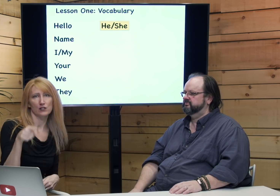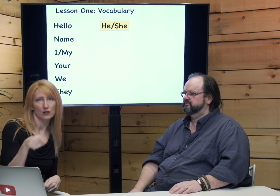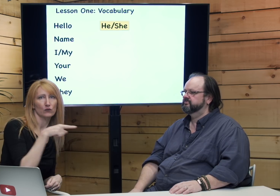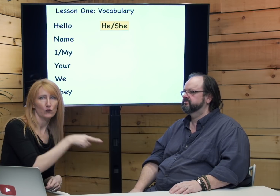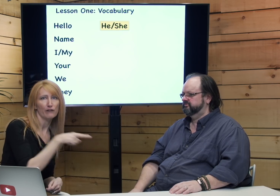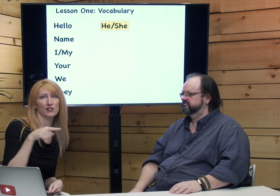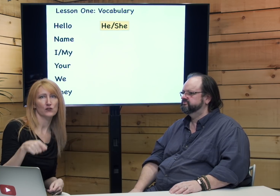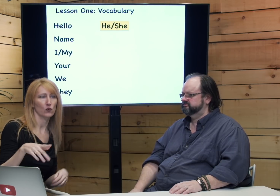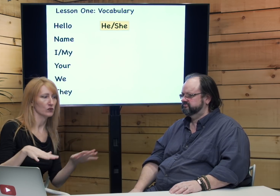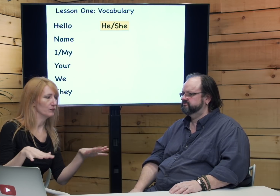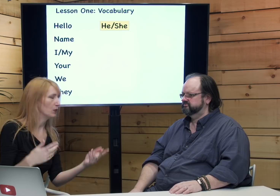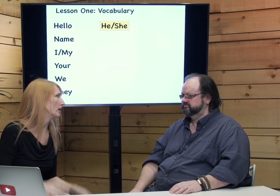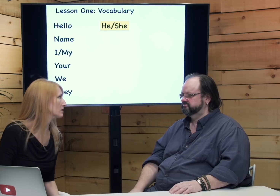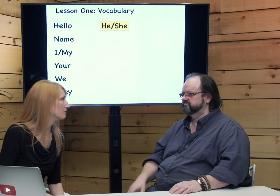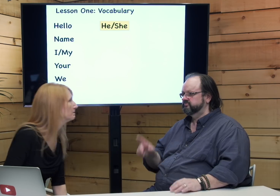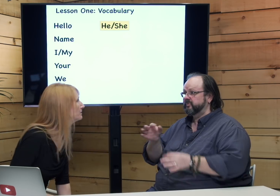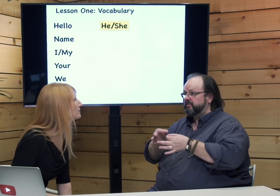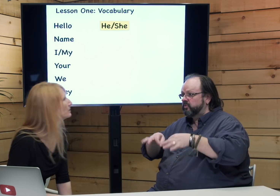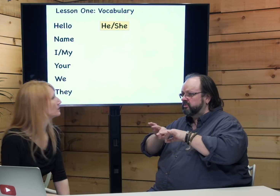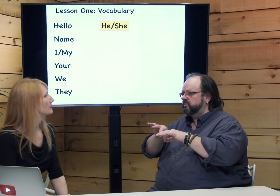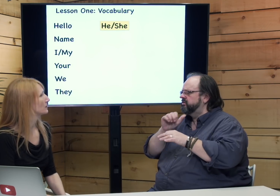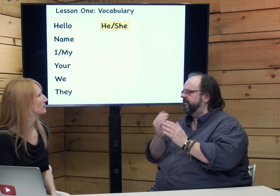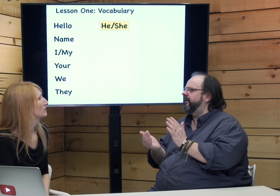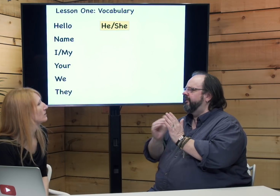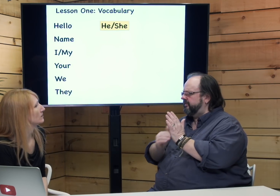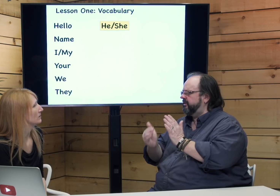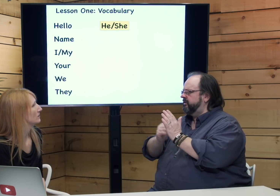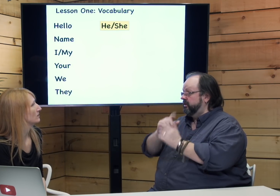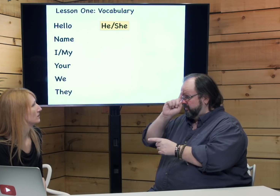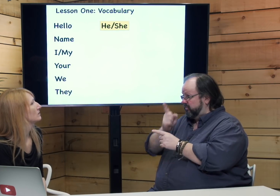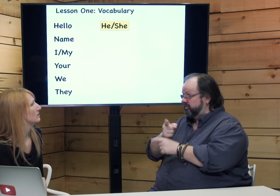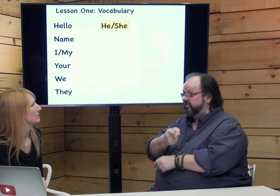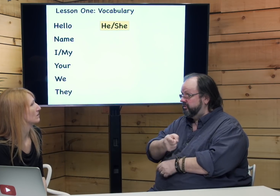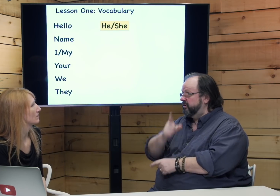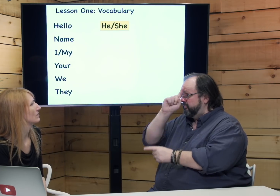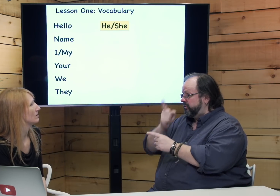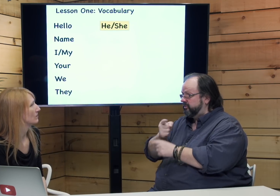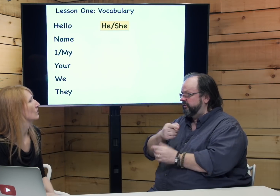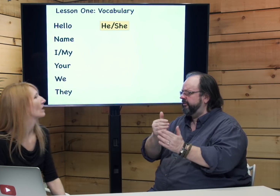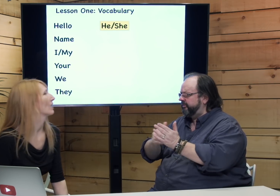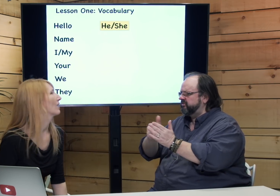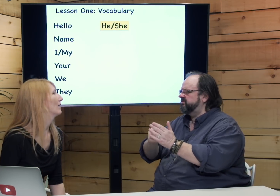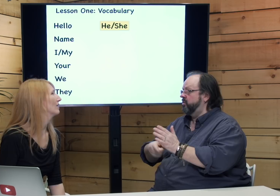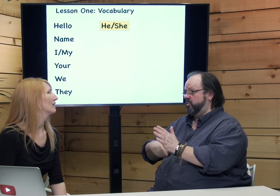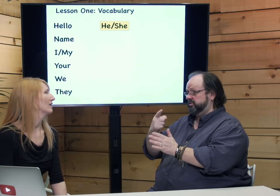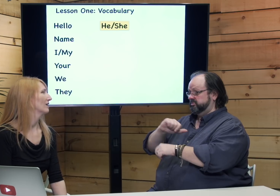reference those points. It's important to not constantly be signing, my brother, my brother, my brother...